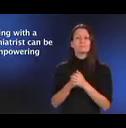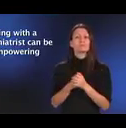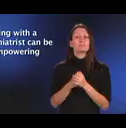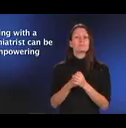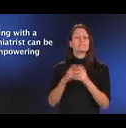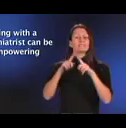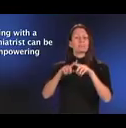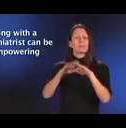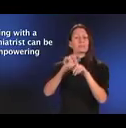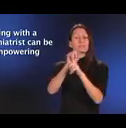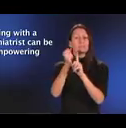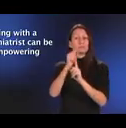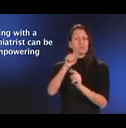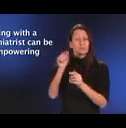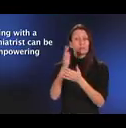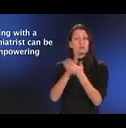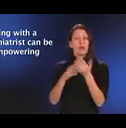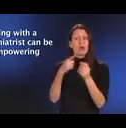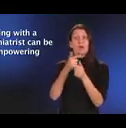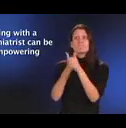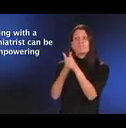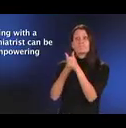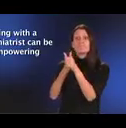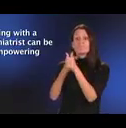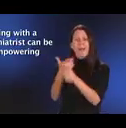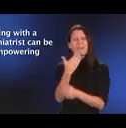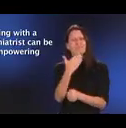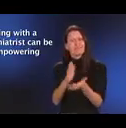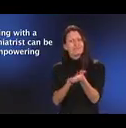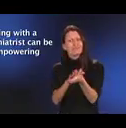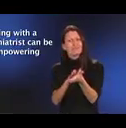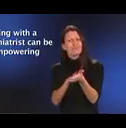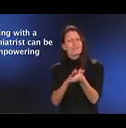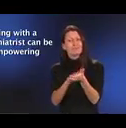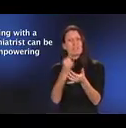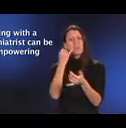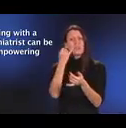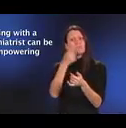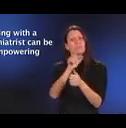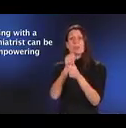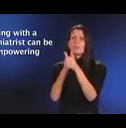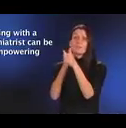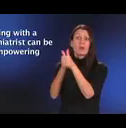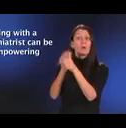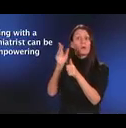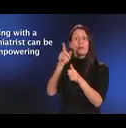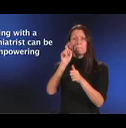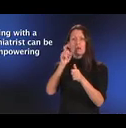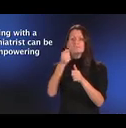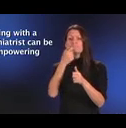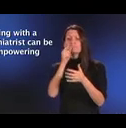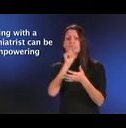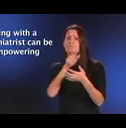and take your medicine you may be complimented, but you challenge, question or don't follow